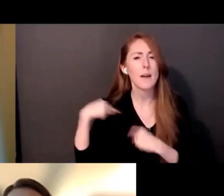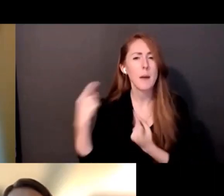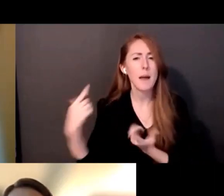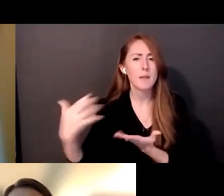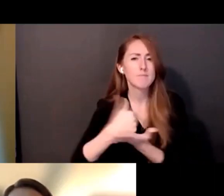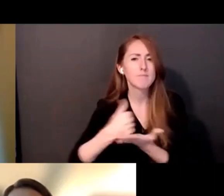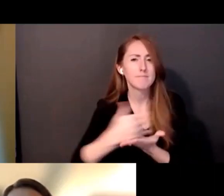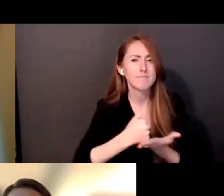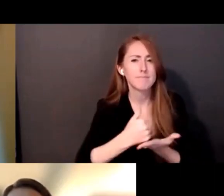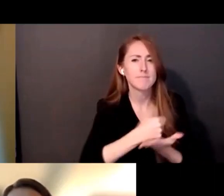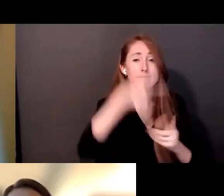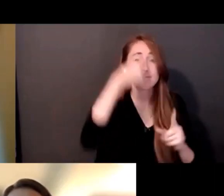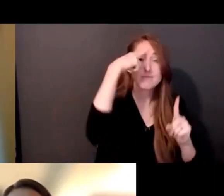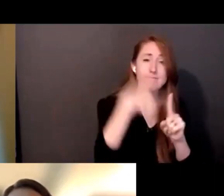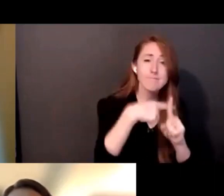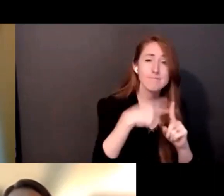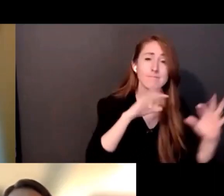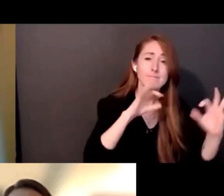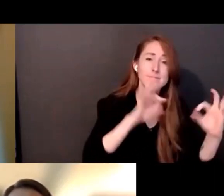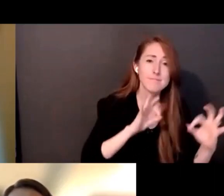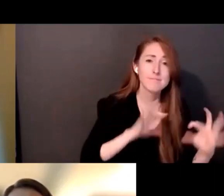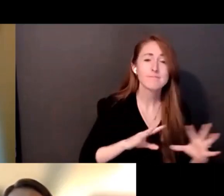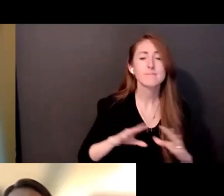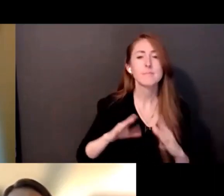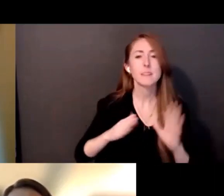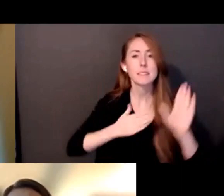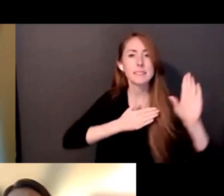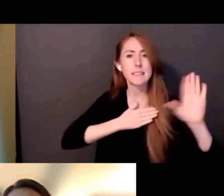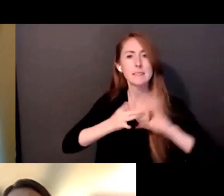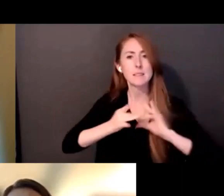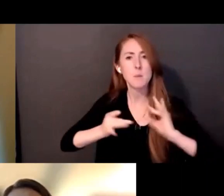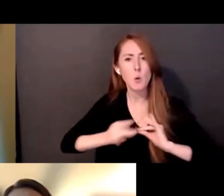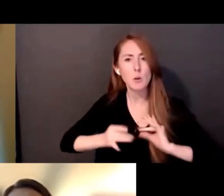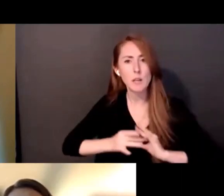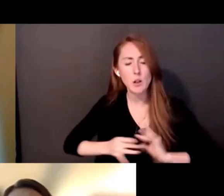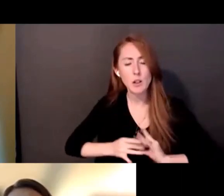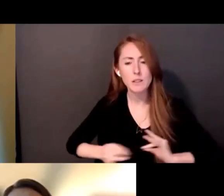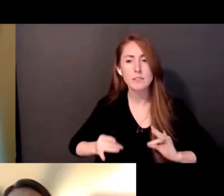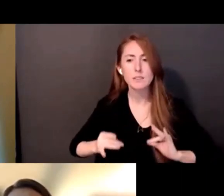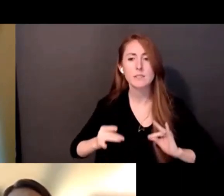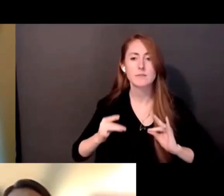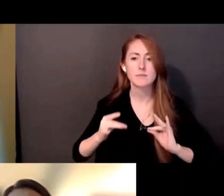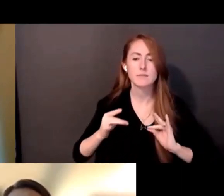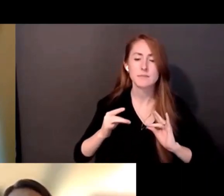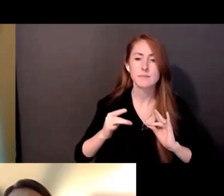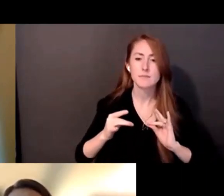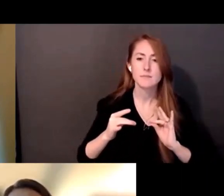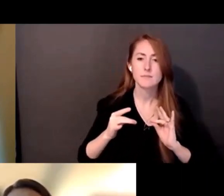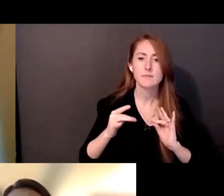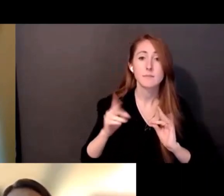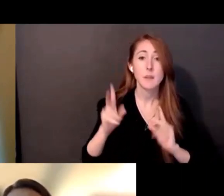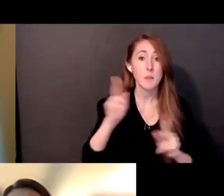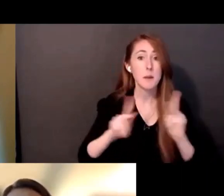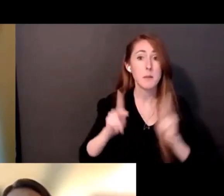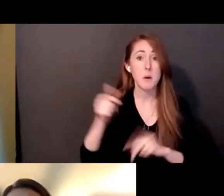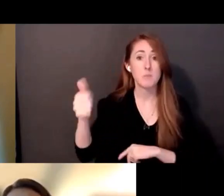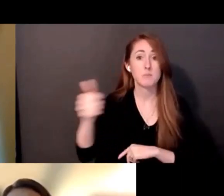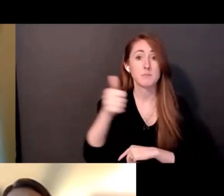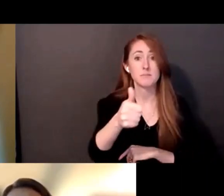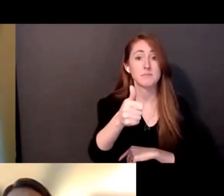to us to learn more about it. People, they have actually on their own reached out and said that it's a great tool, and I've used it,